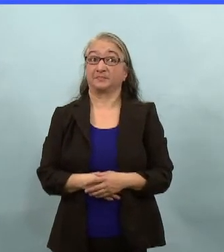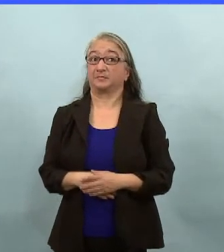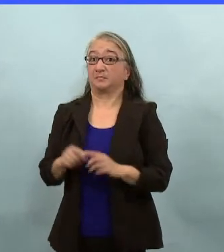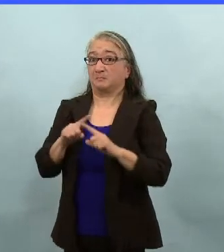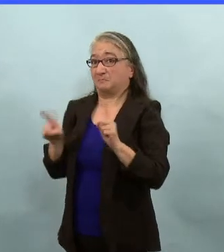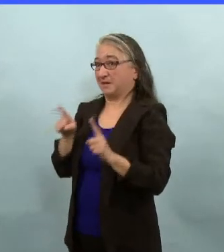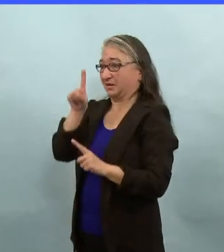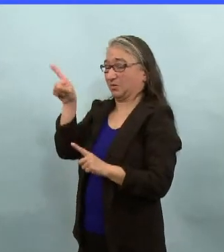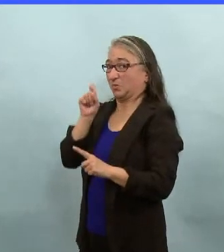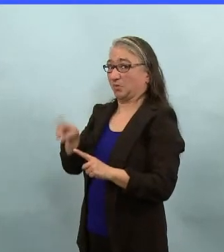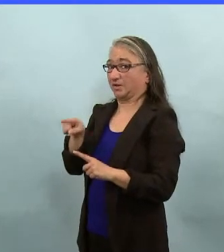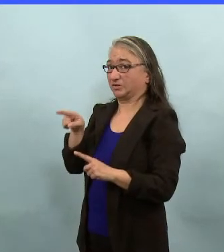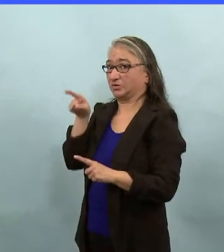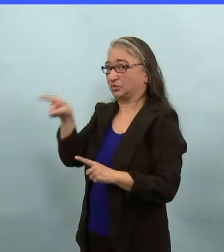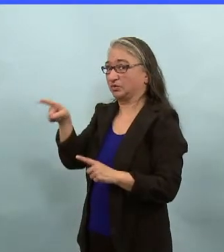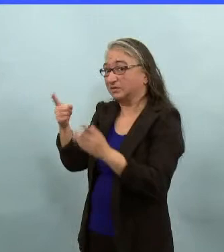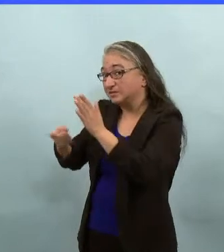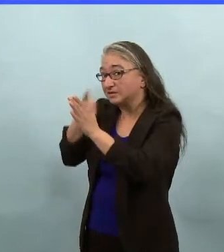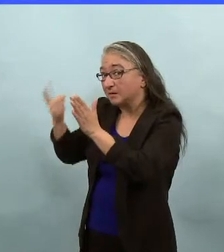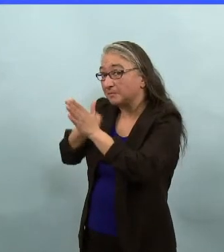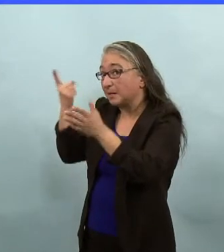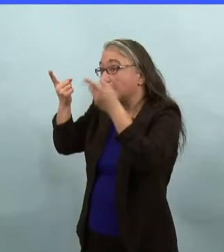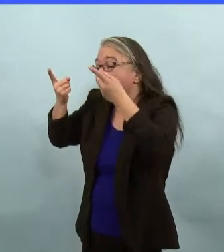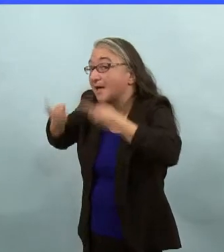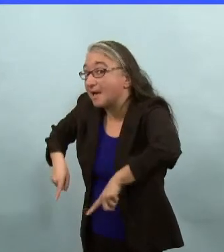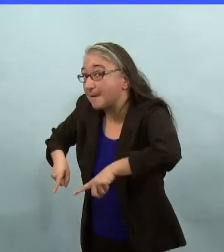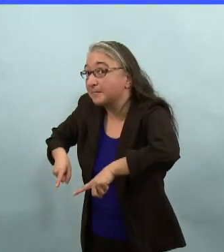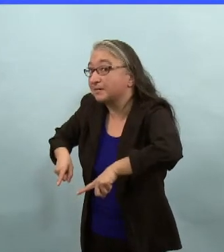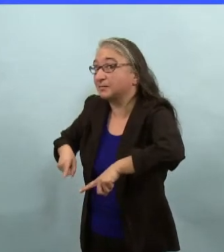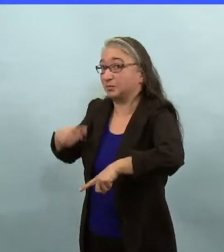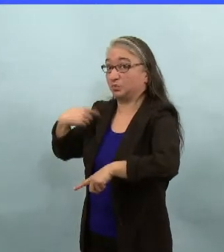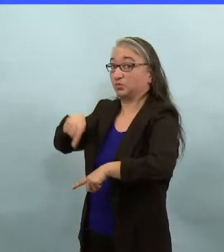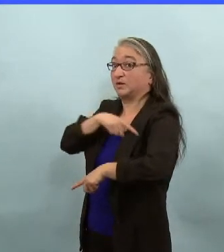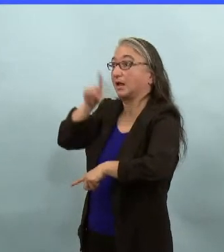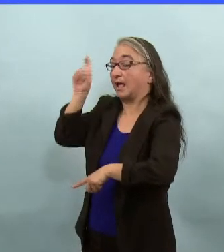at home that's why we're one of two provinces that have to ship patients in the front in icu